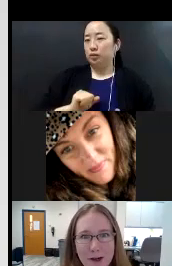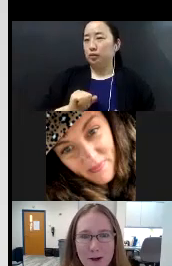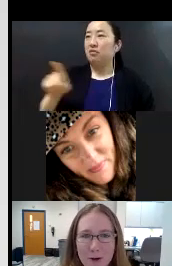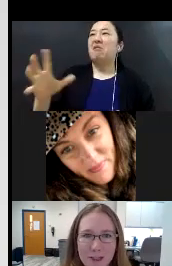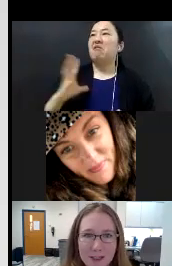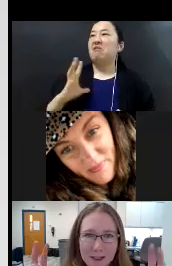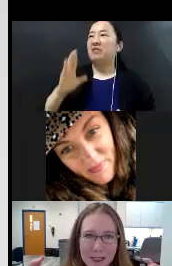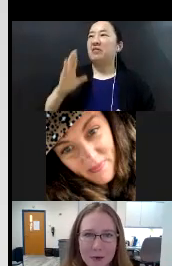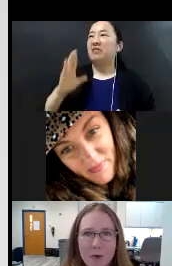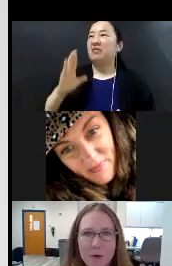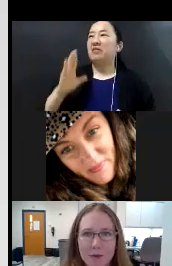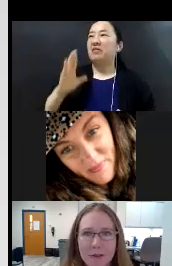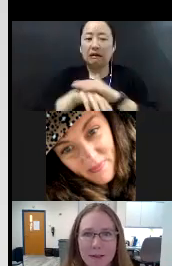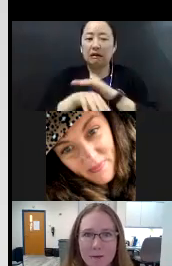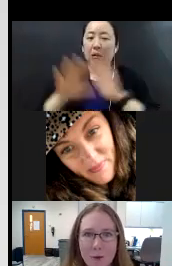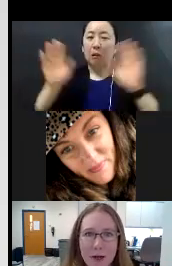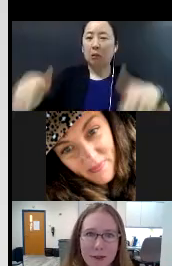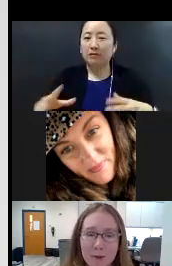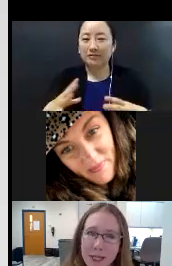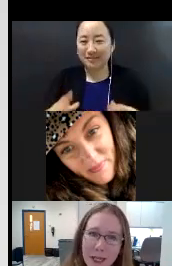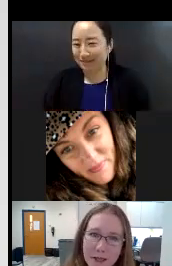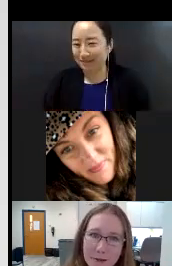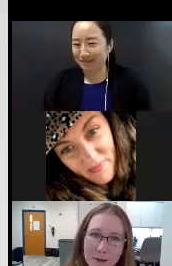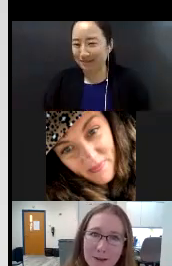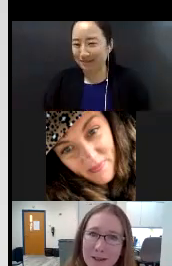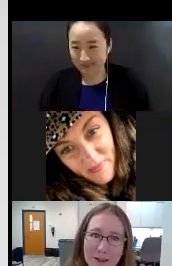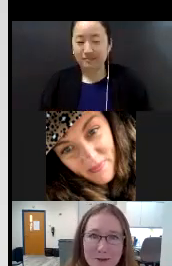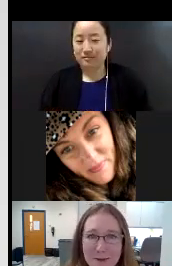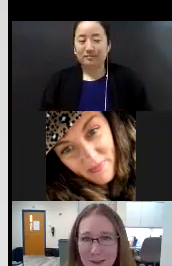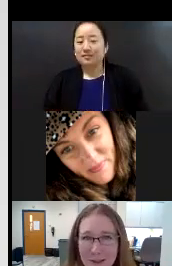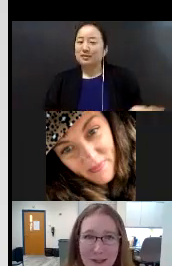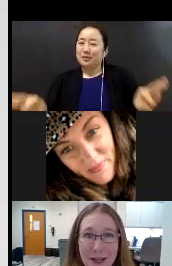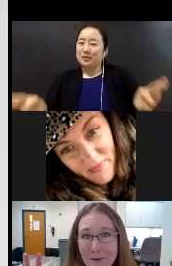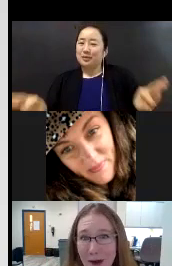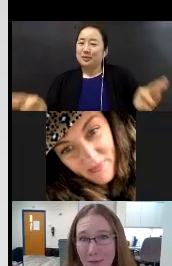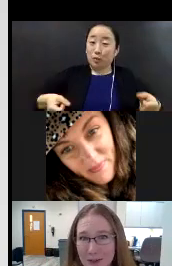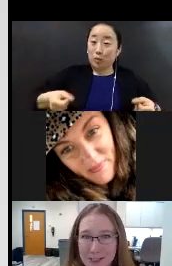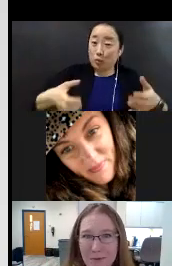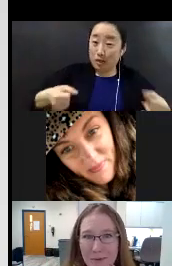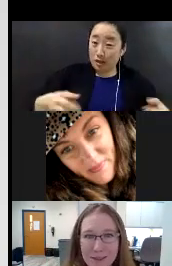OR IS ACCESSIBLE IF YOU WALK IN THERE WITH A CANE? DOES IT HAVE GRAB BARS, IS THAT WHAT MAKES IT